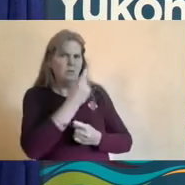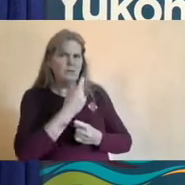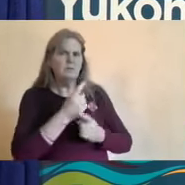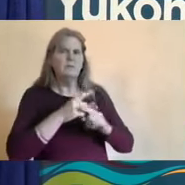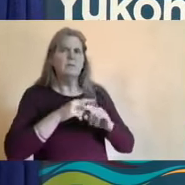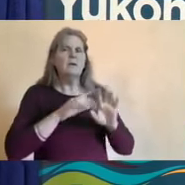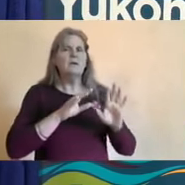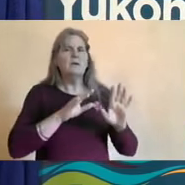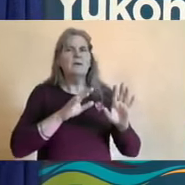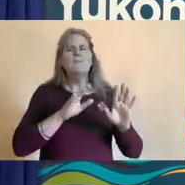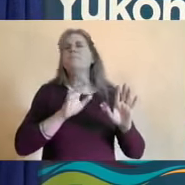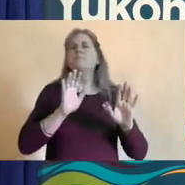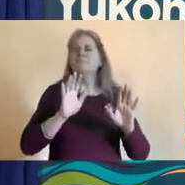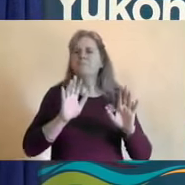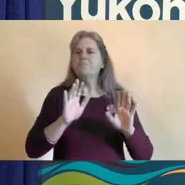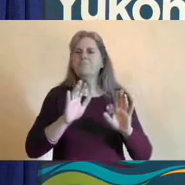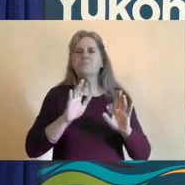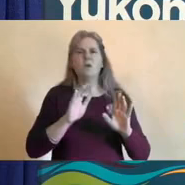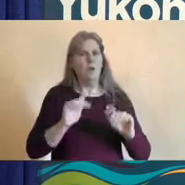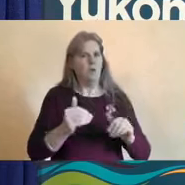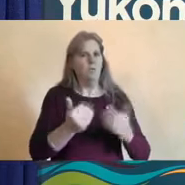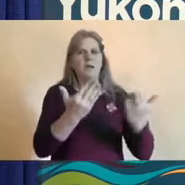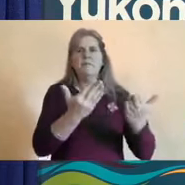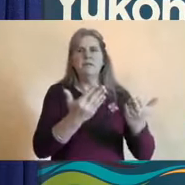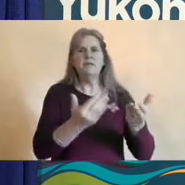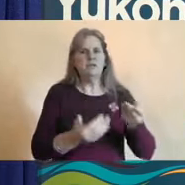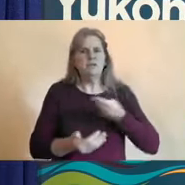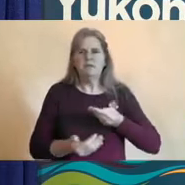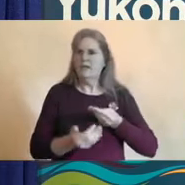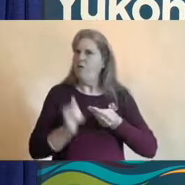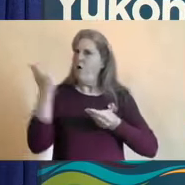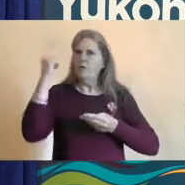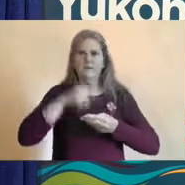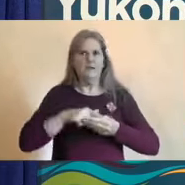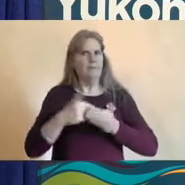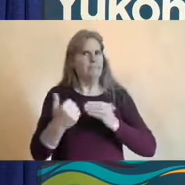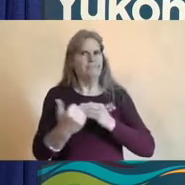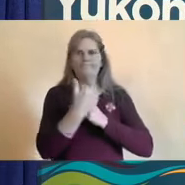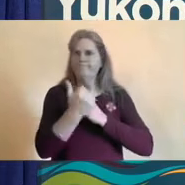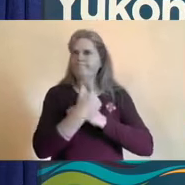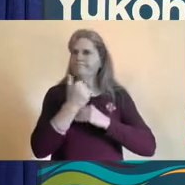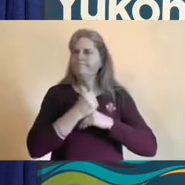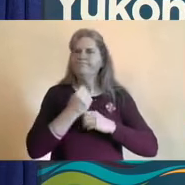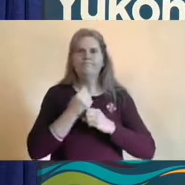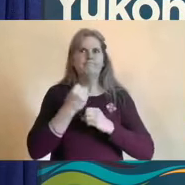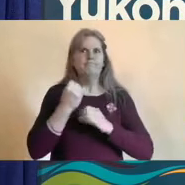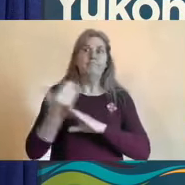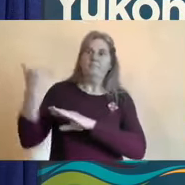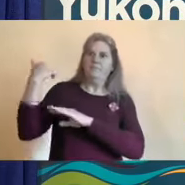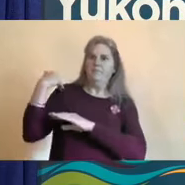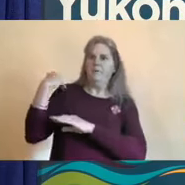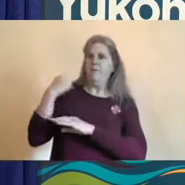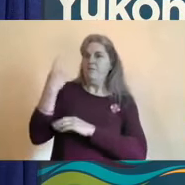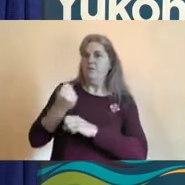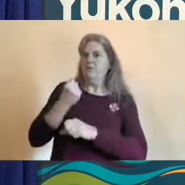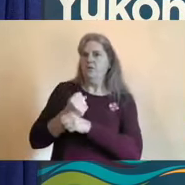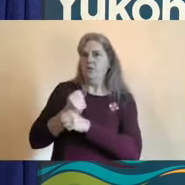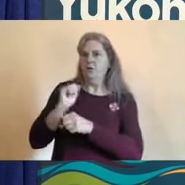Listen, we take recommendations all the time. Back in the early days, my first year, we took recommendations